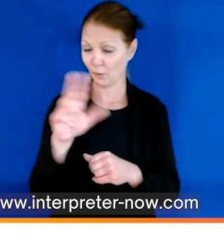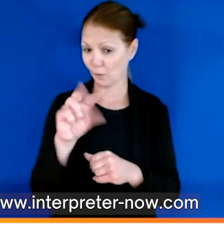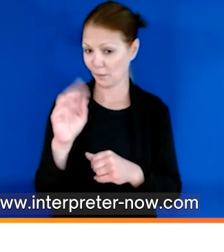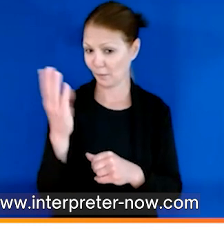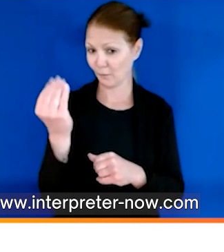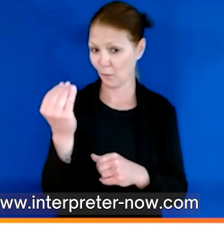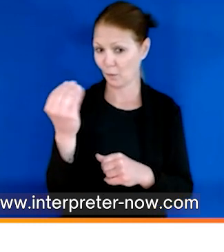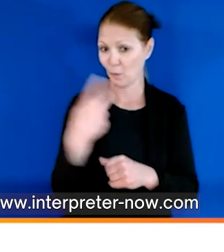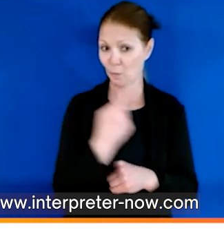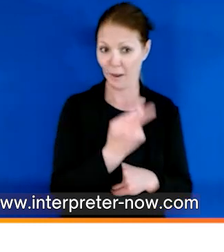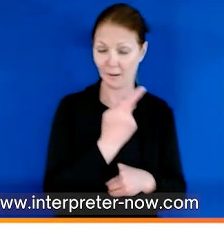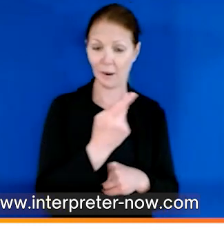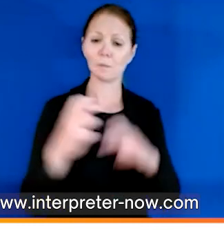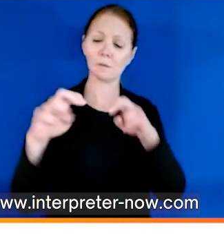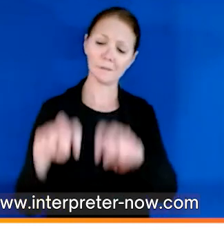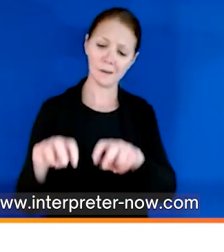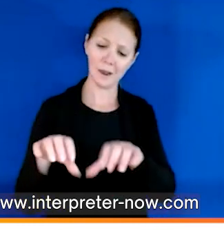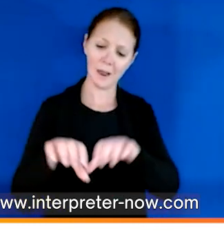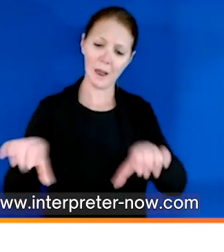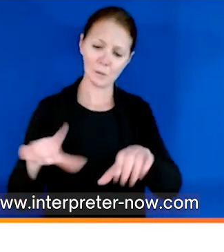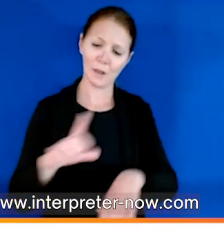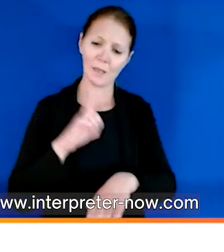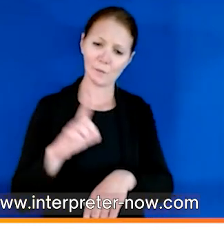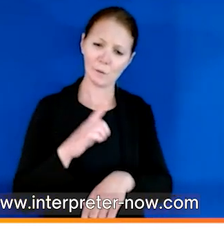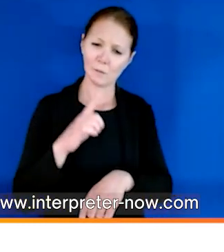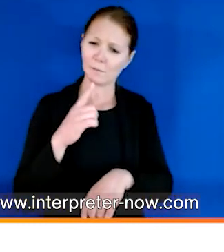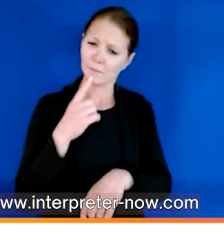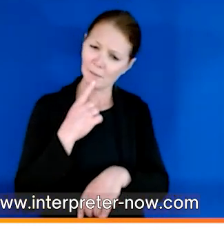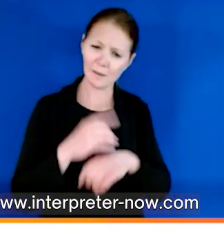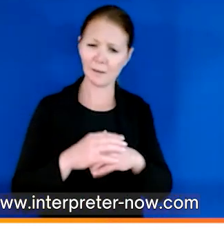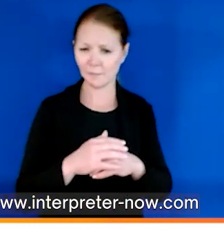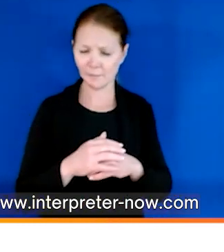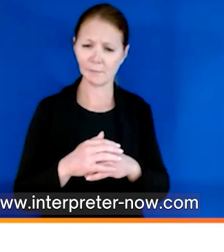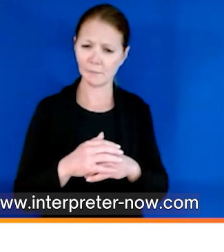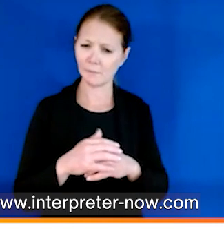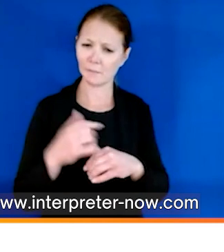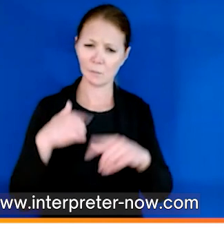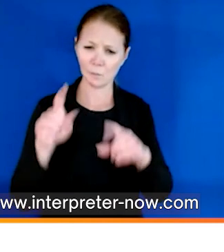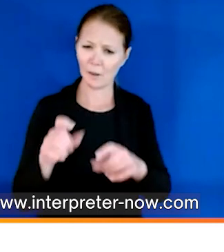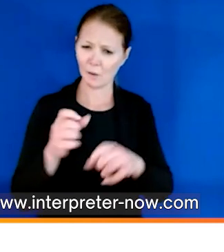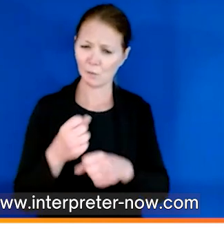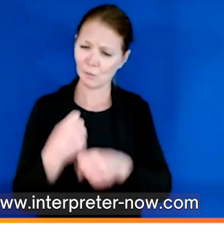sitting on a couch in our living room saying, "You know what, we've got to create change.